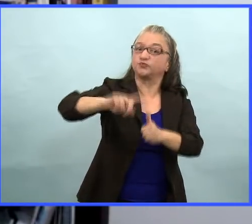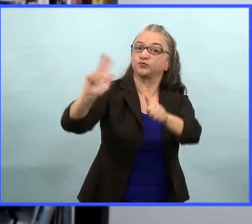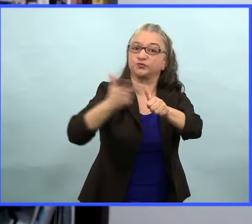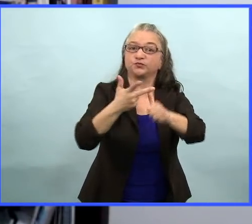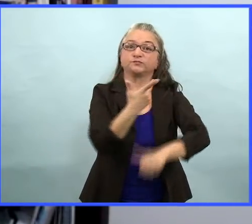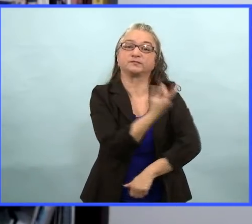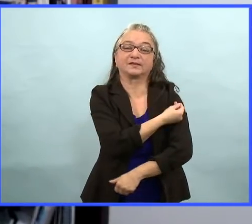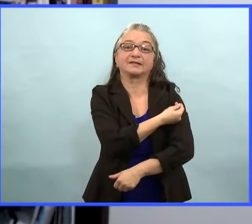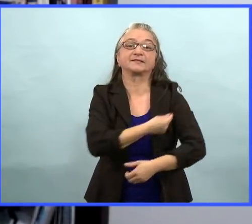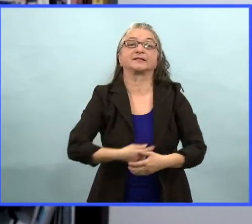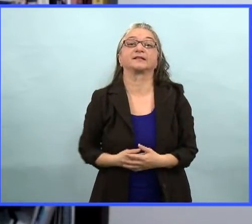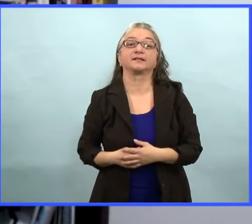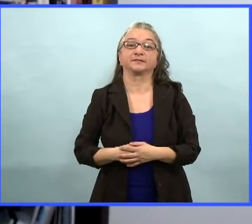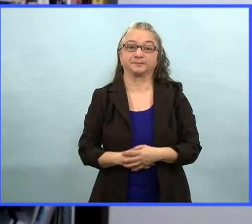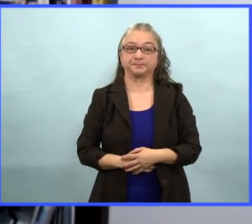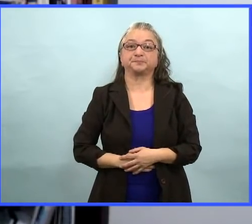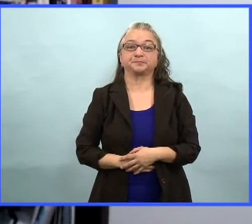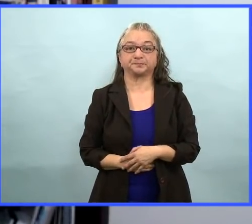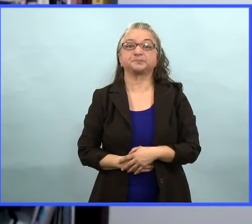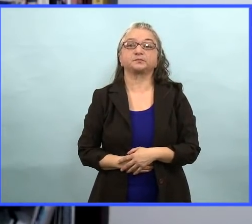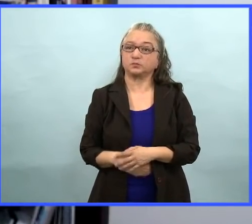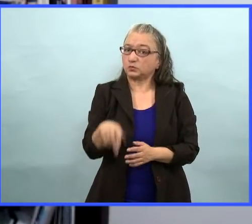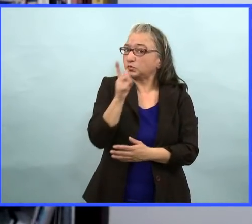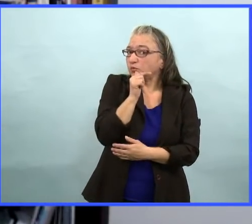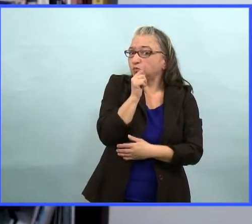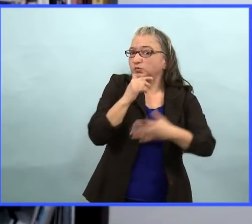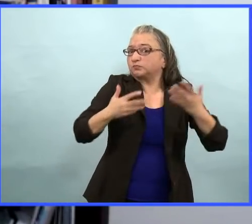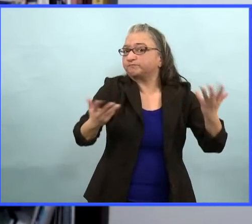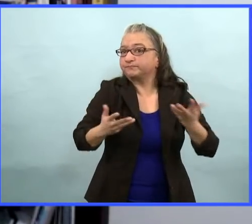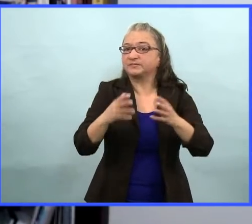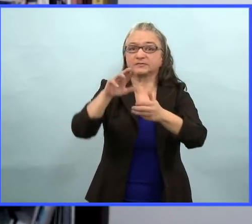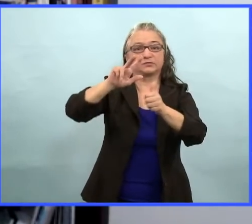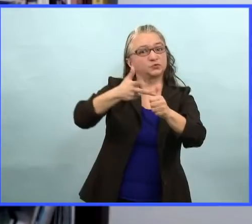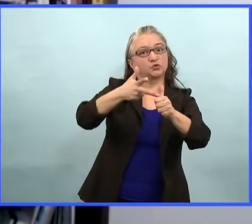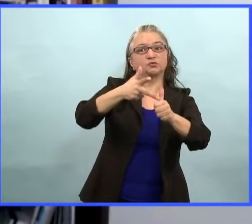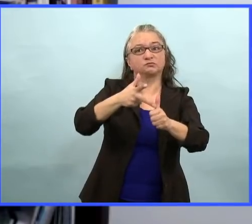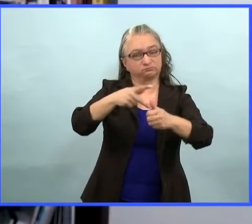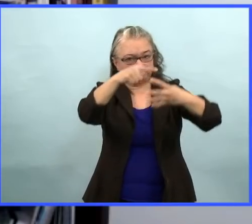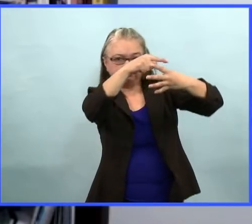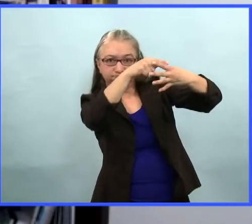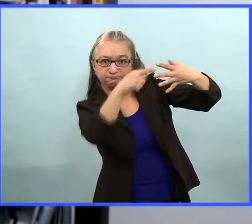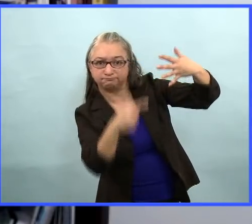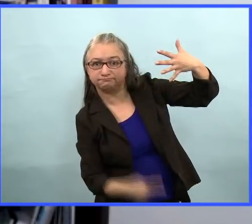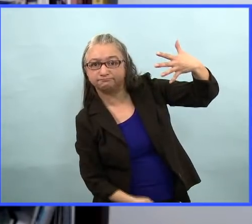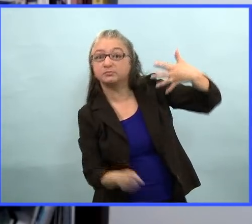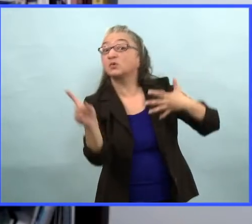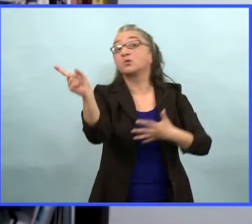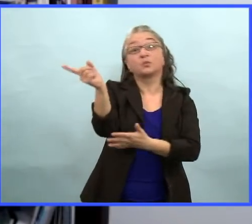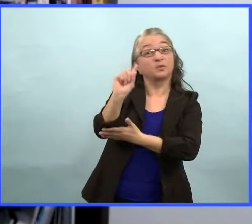that define who should get this booster a complete list is available on the protect mb website